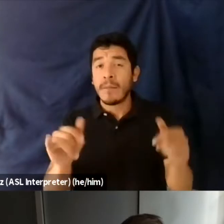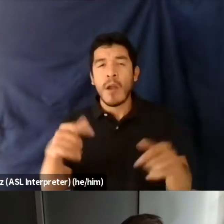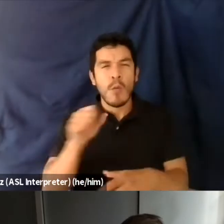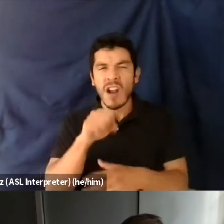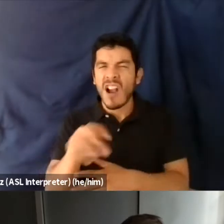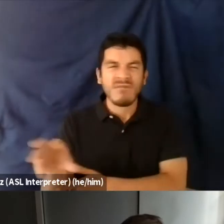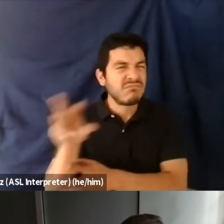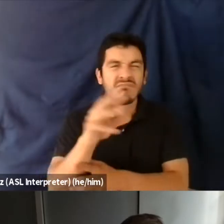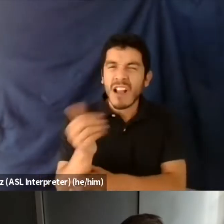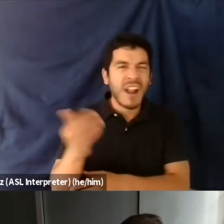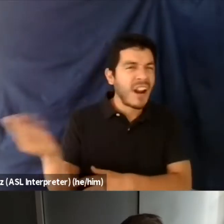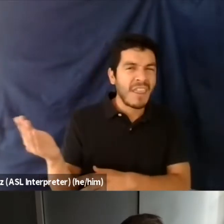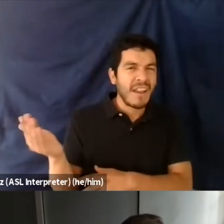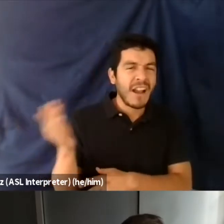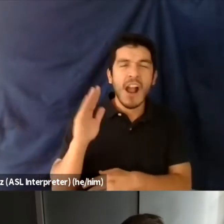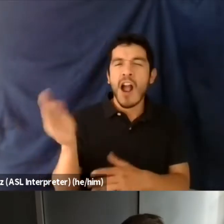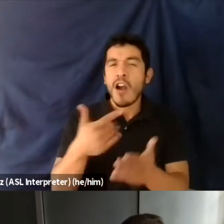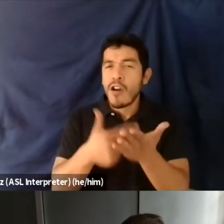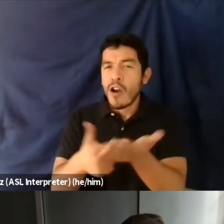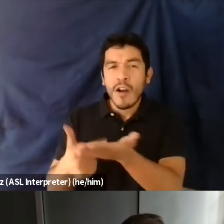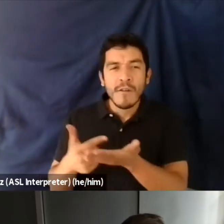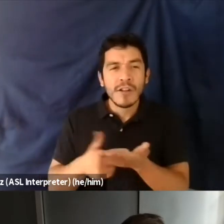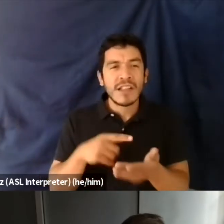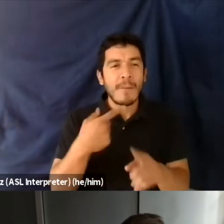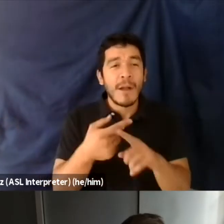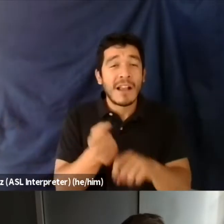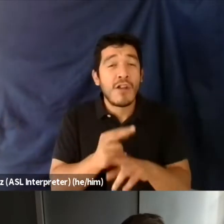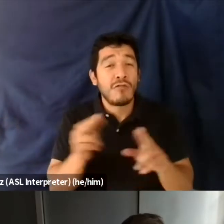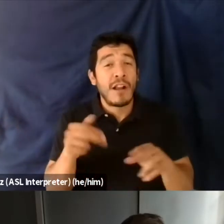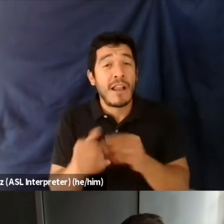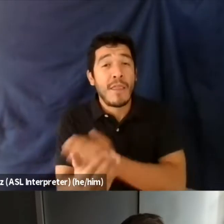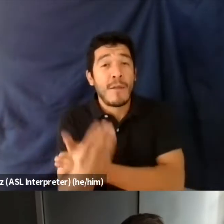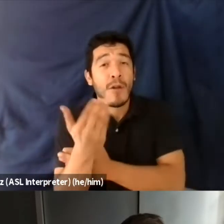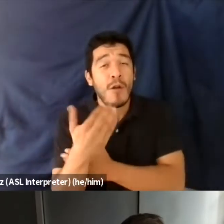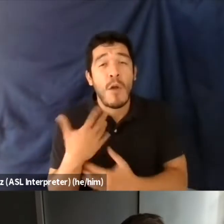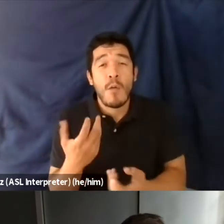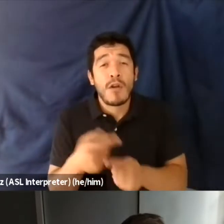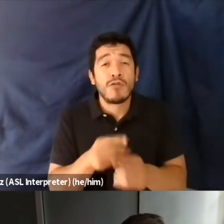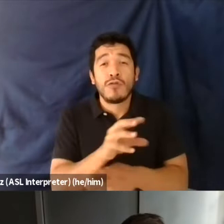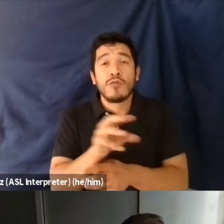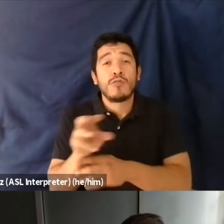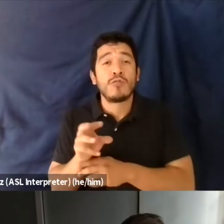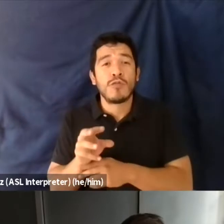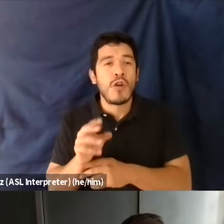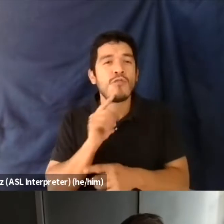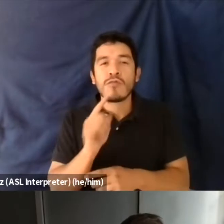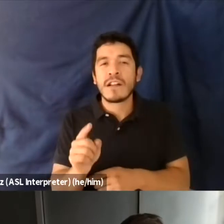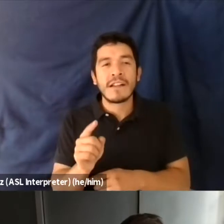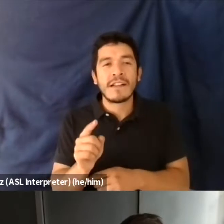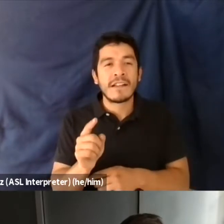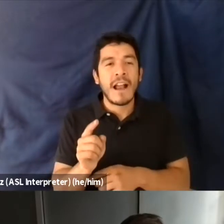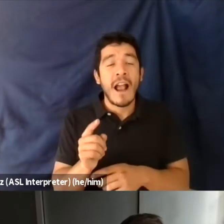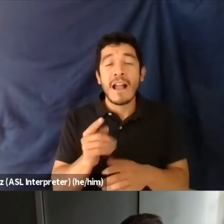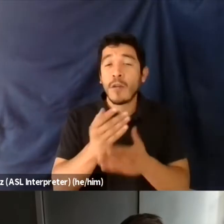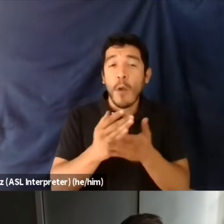that like our conversation about getting ready in the morning, what we're going to shoot just a much as a part of the making as,